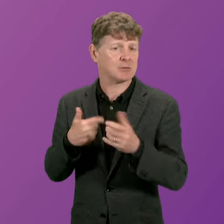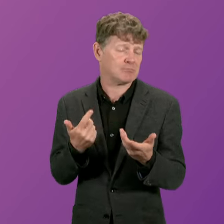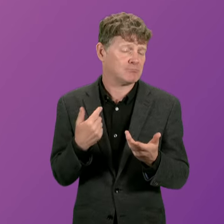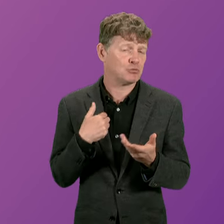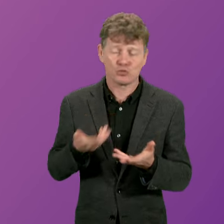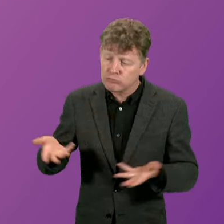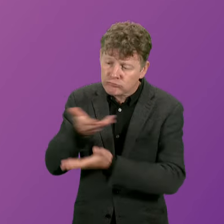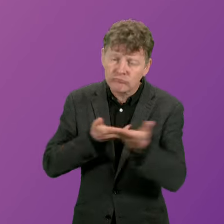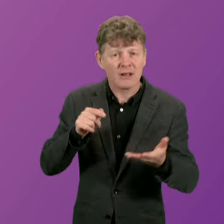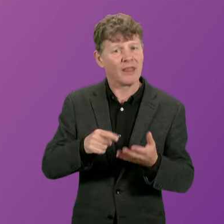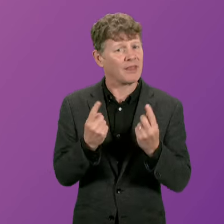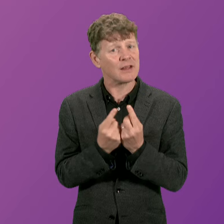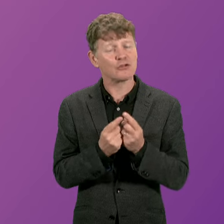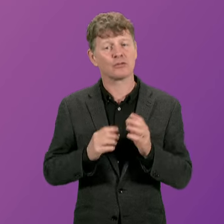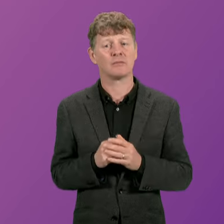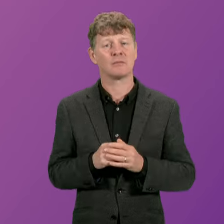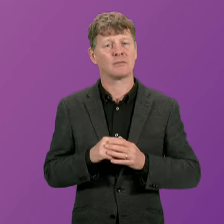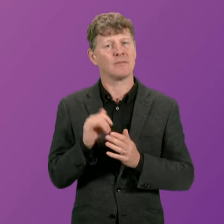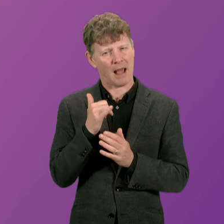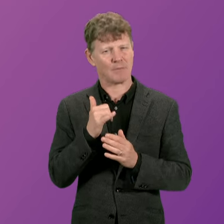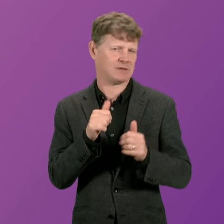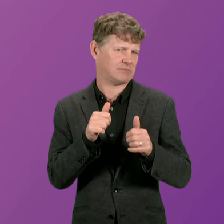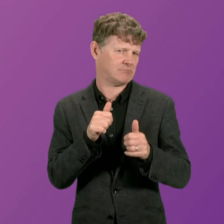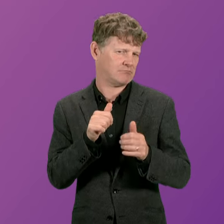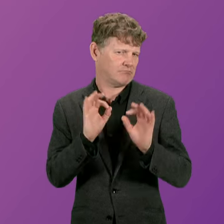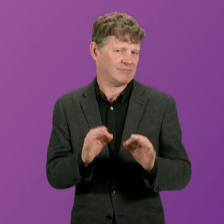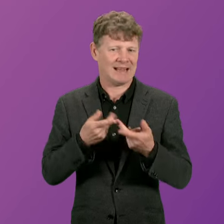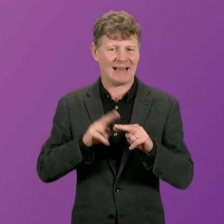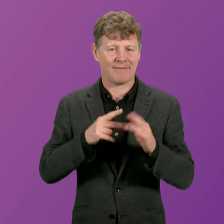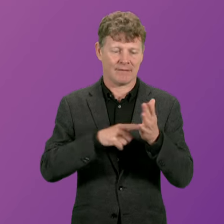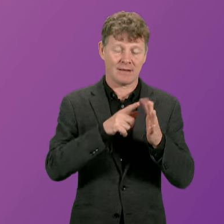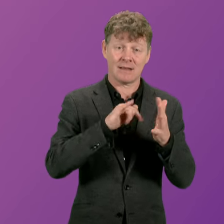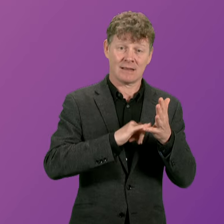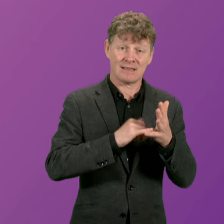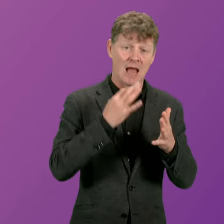be appropriate if we had a meeting with Tess White and Monica Lennon on the issue.